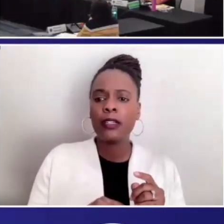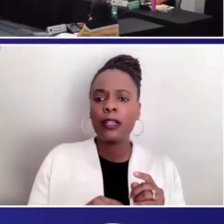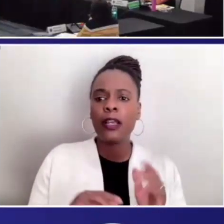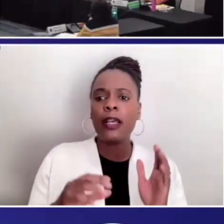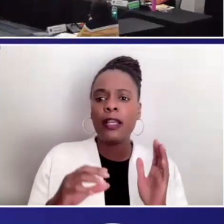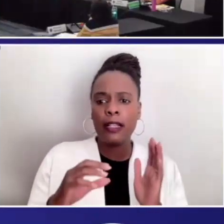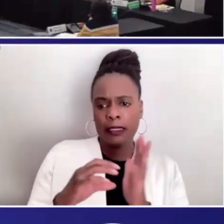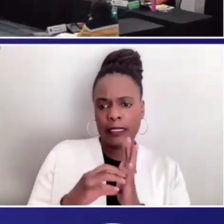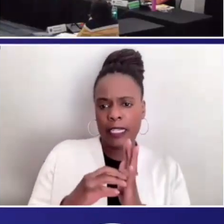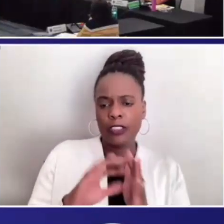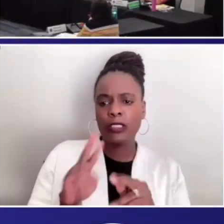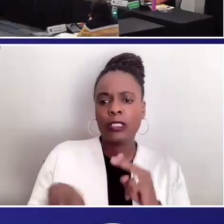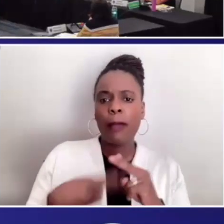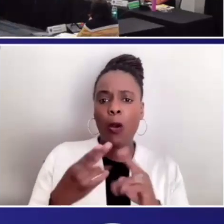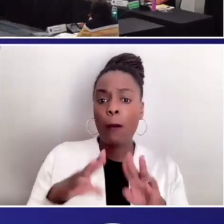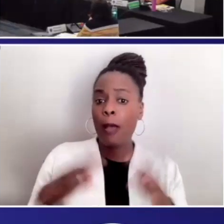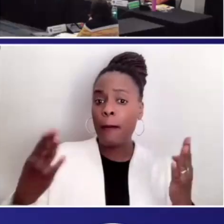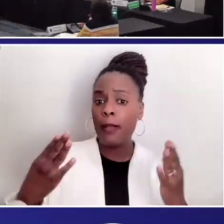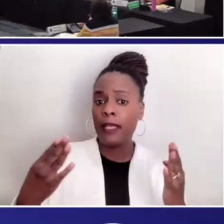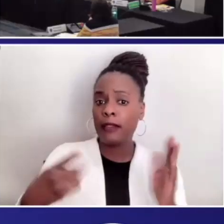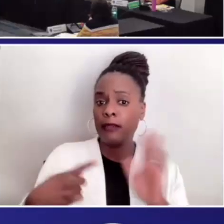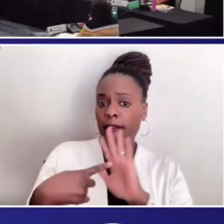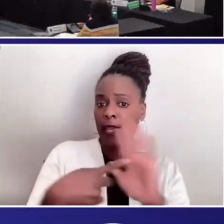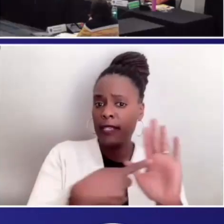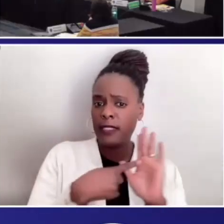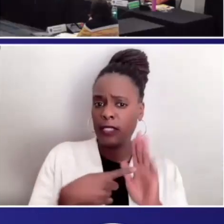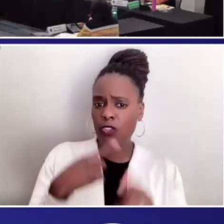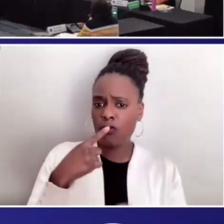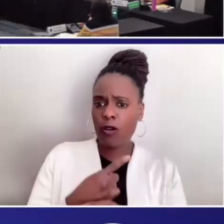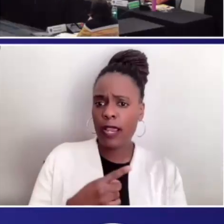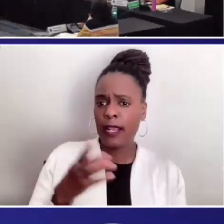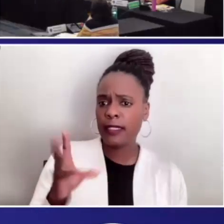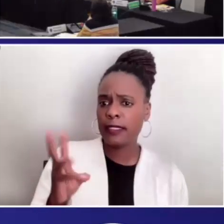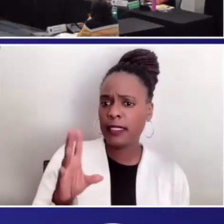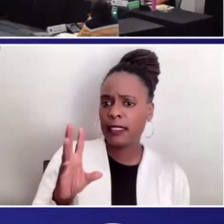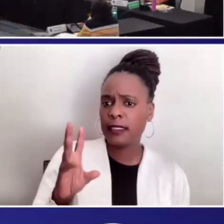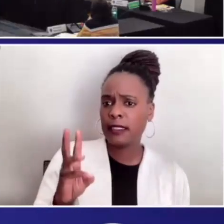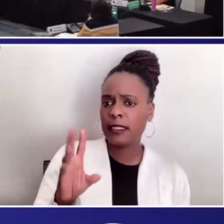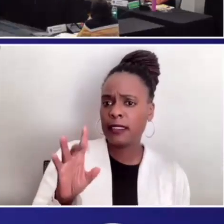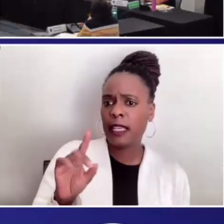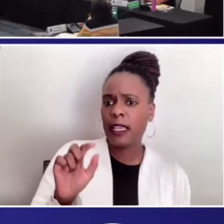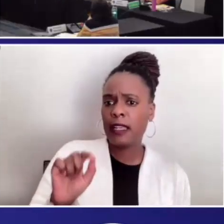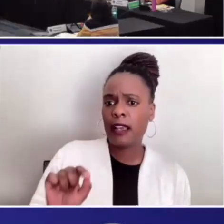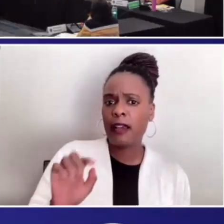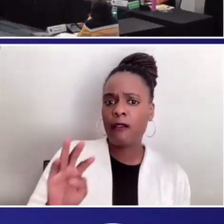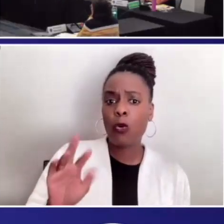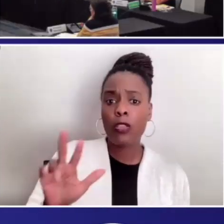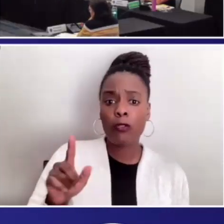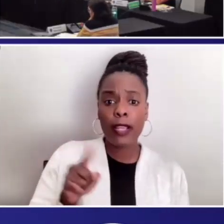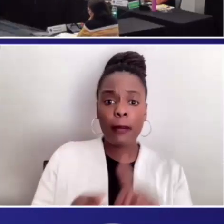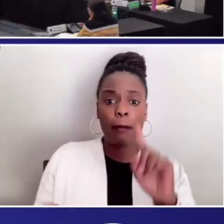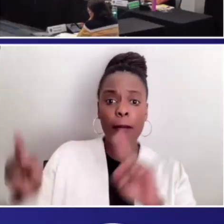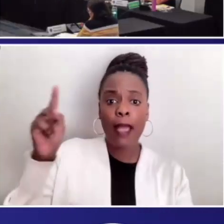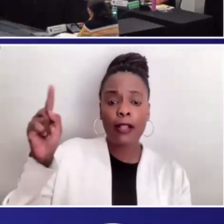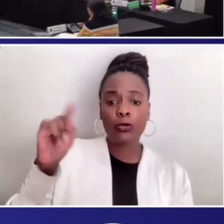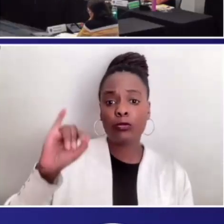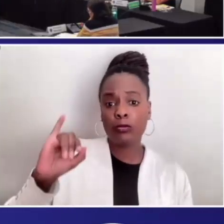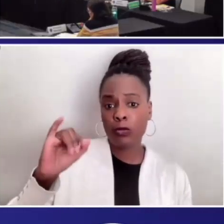And does that -- does 668.43 go back up to Romanette one that that literature had to